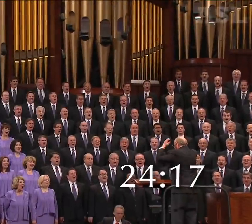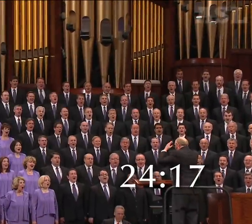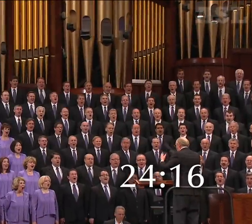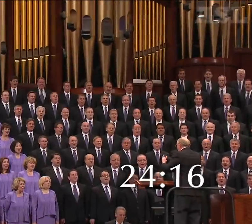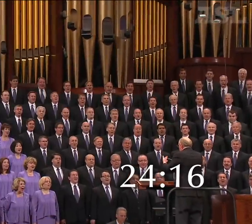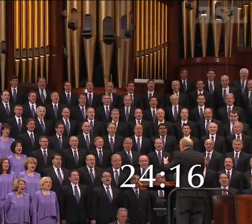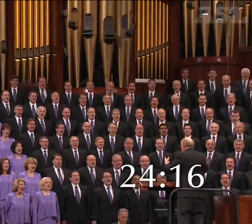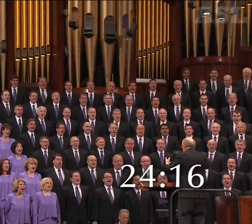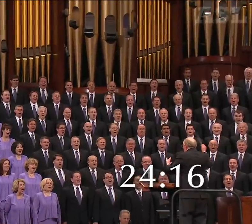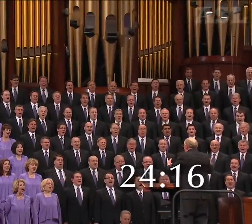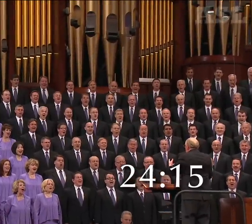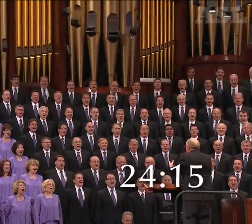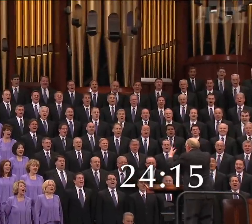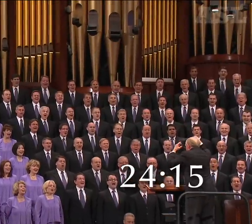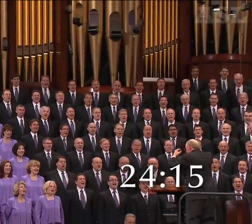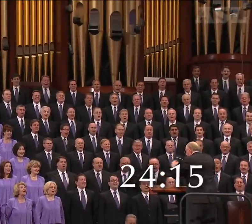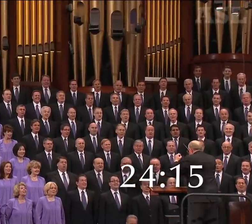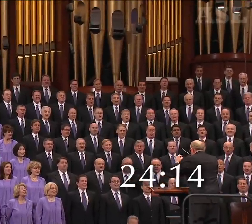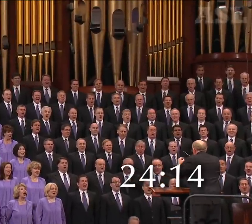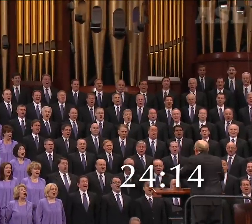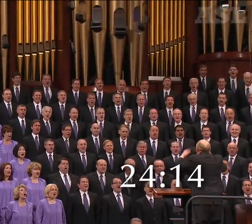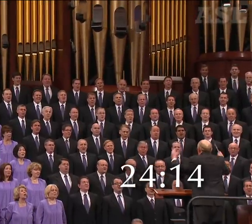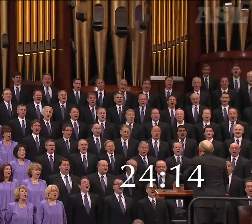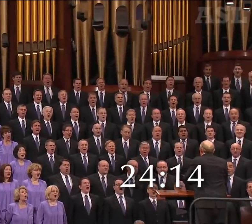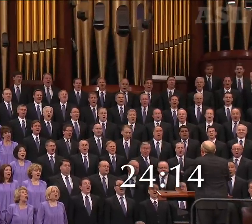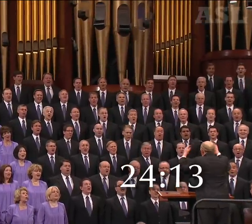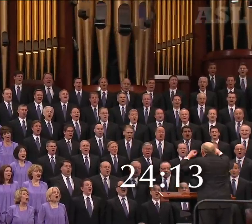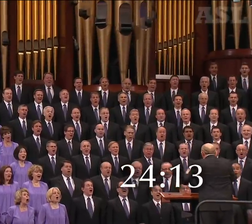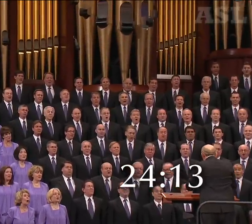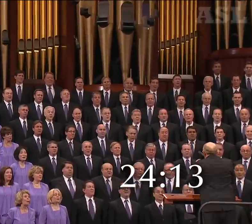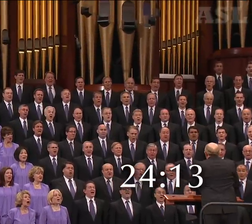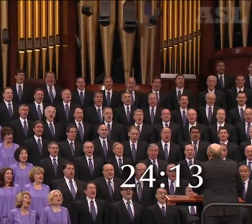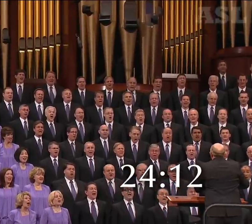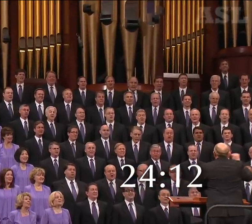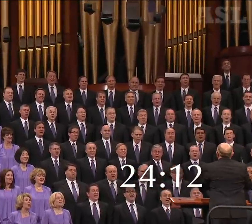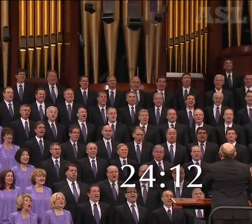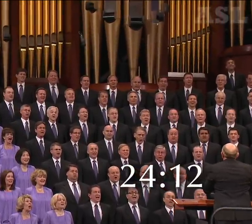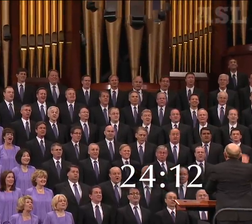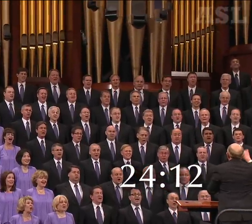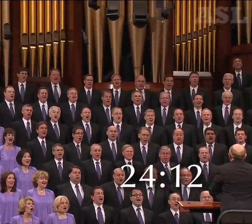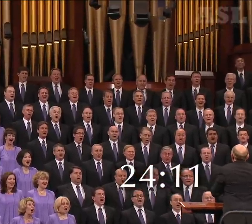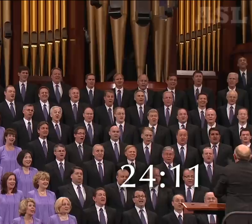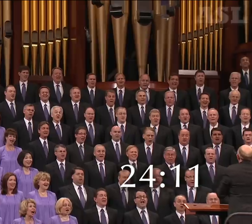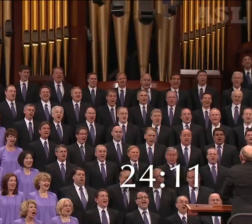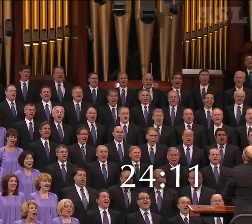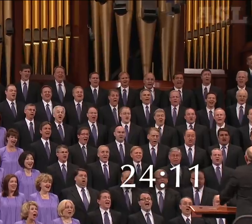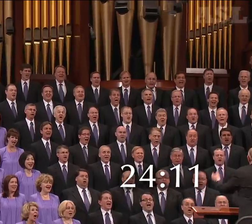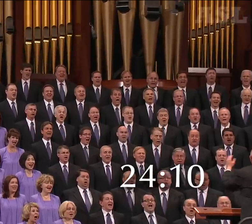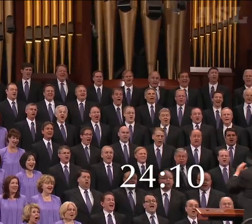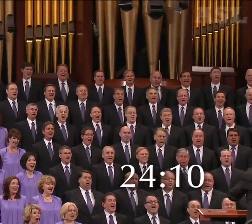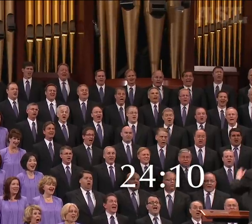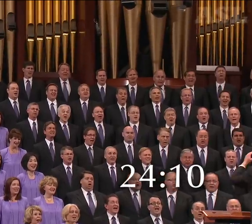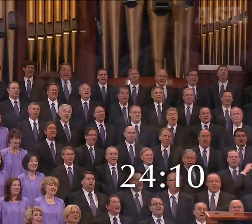CLOSED CAPTION CHANNEL OF THE CHURCH OF JESUS CHRIST OF LATTER-DAY SAINTS.